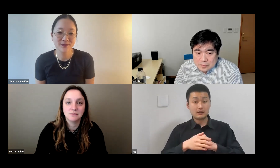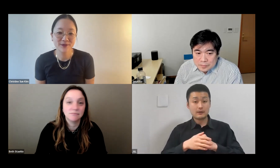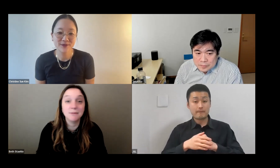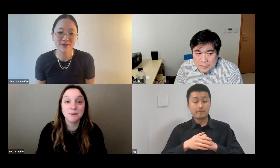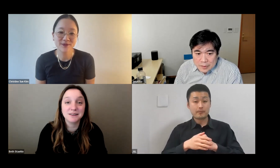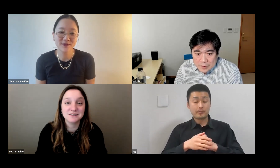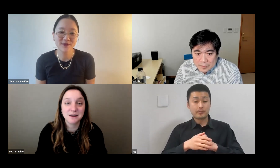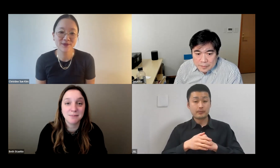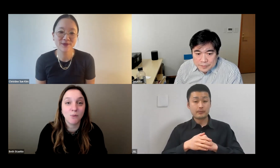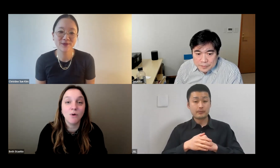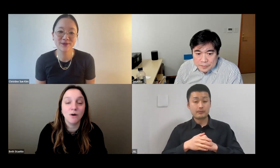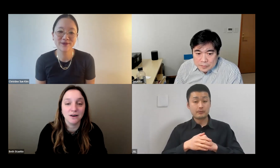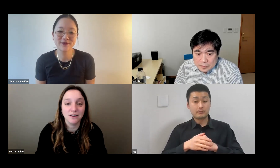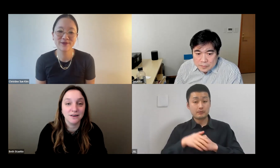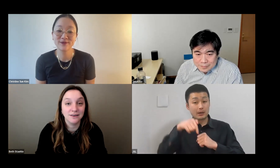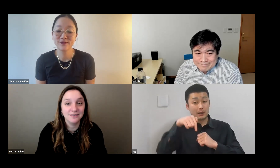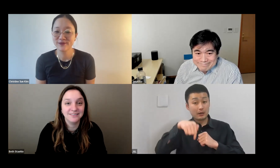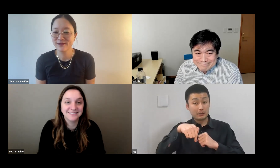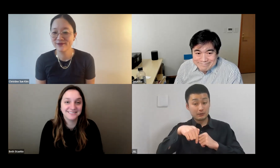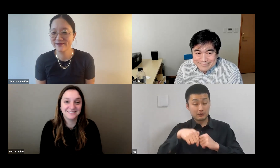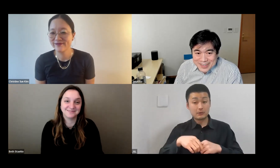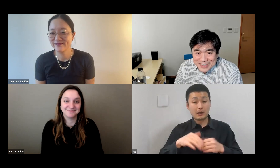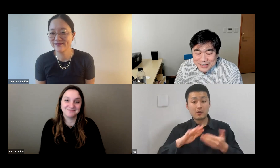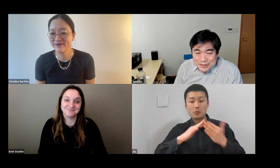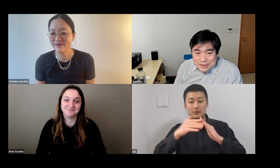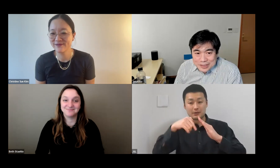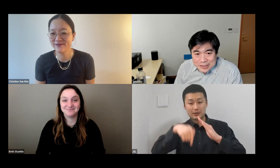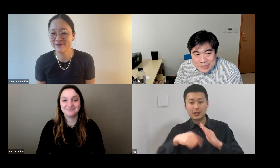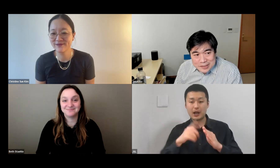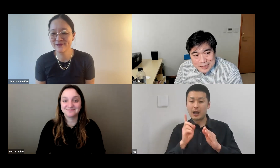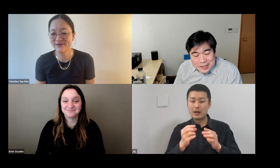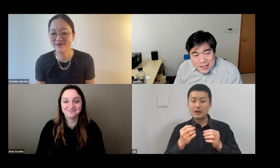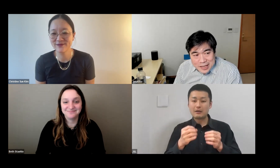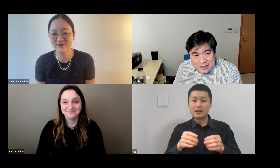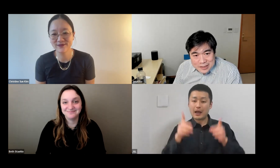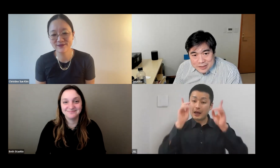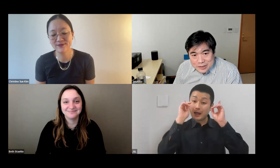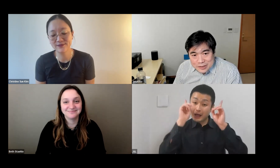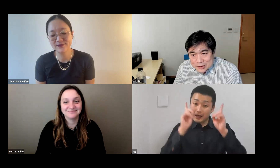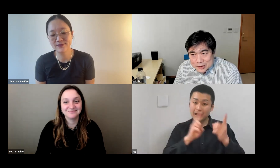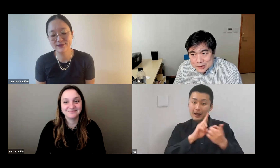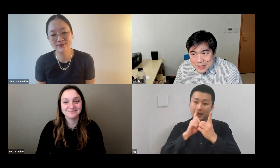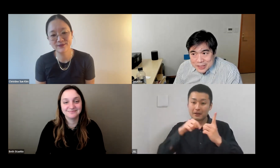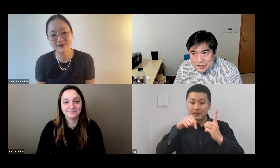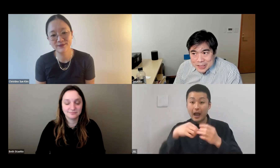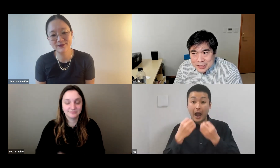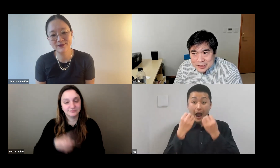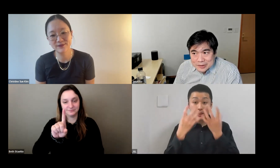Maybe we could stop a war. You know. Is access to education